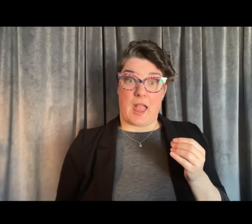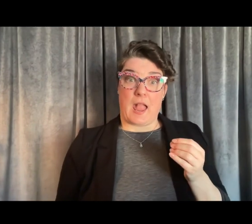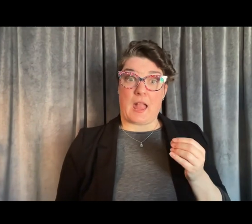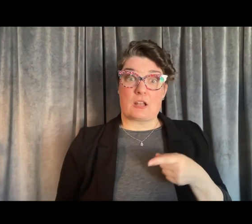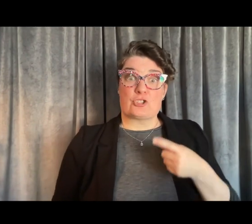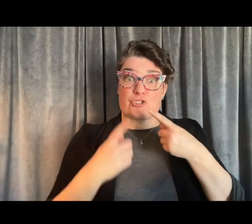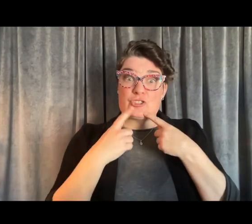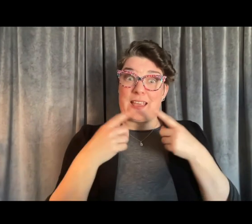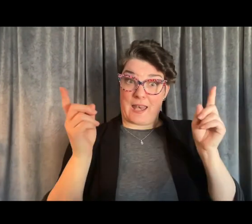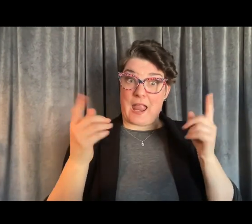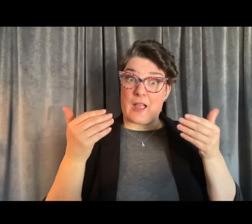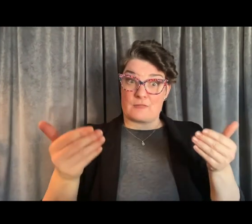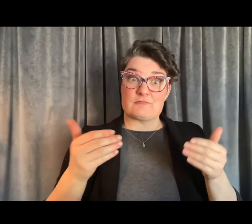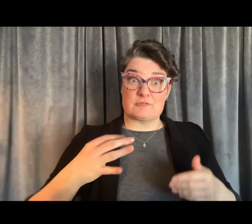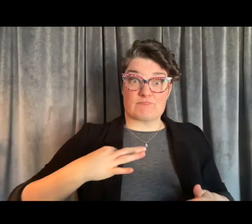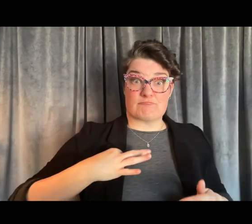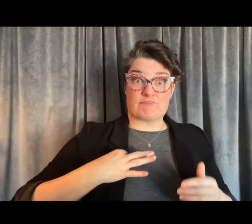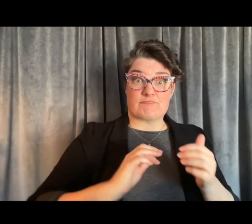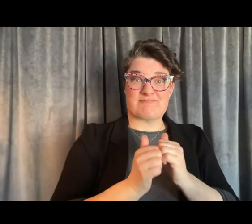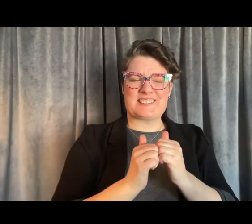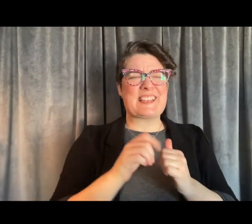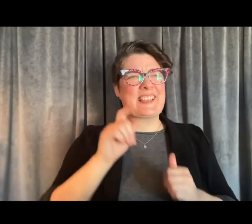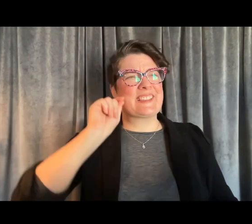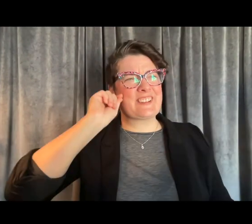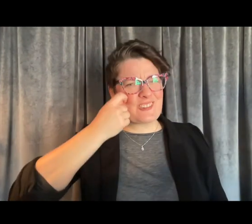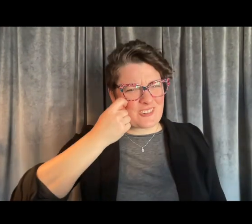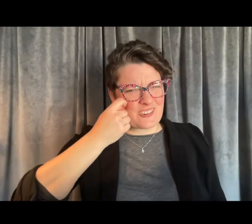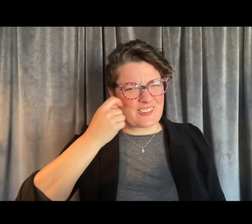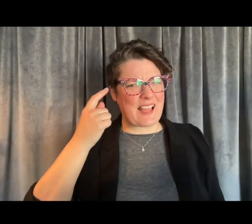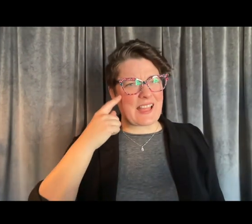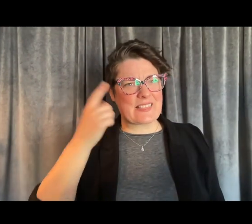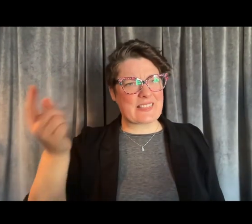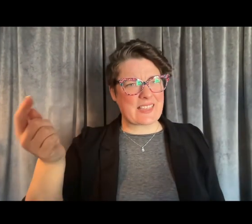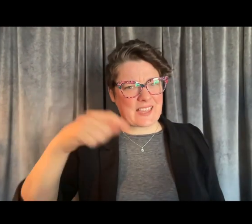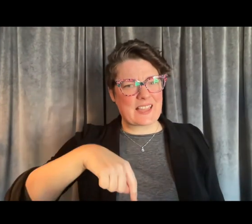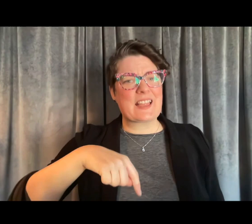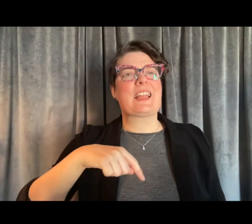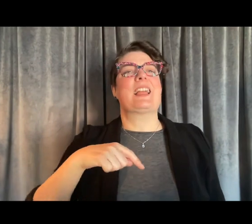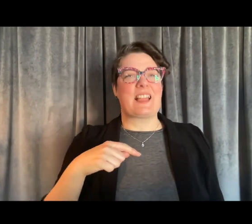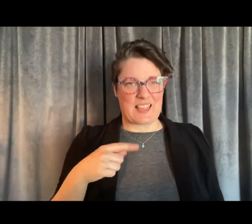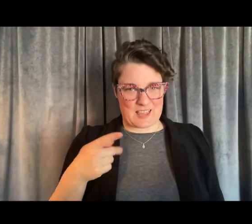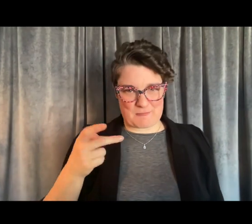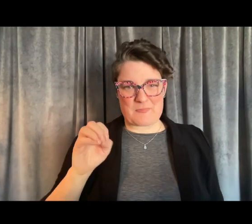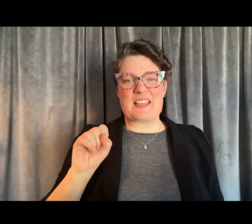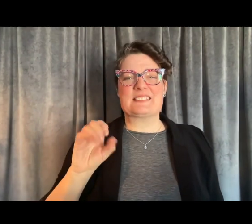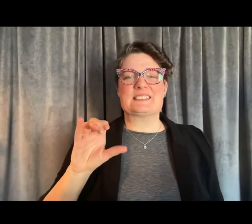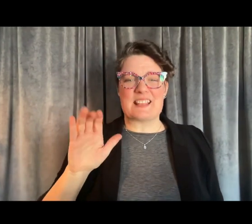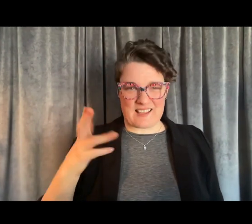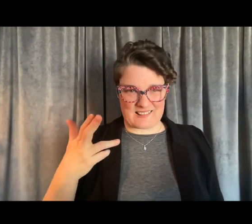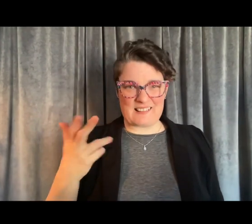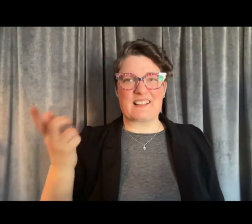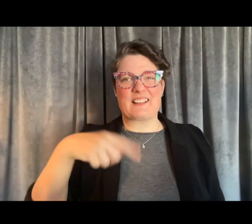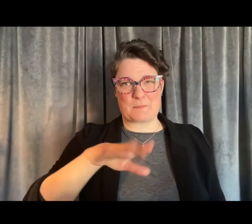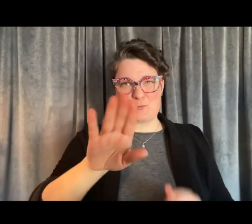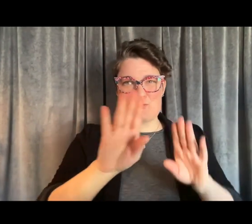And when she announced her candidacy, it was so cool cuz she came, I think it was Rebekah: Passover Nomy: Pesach. Yeah. At your house.